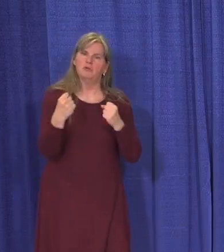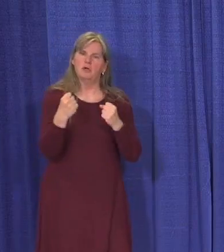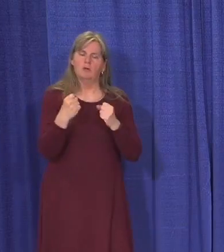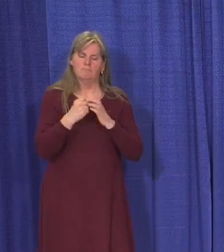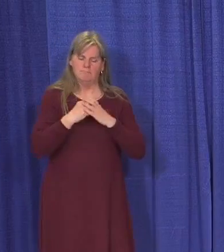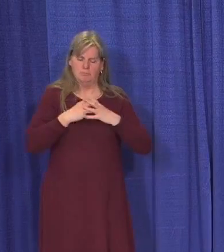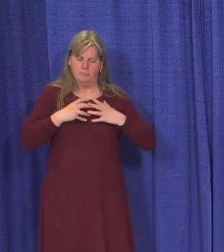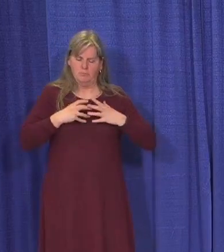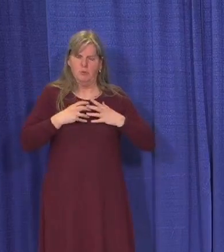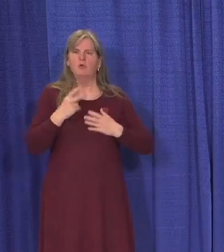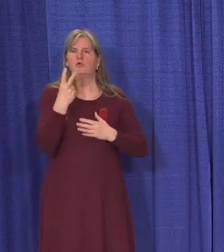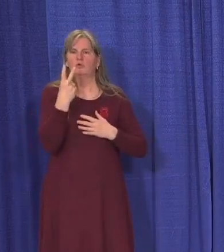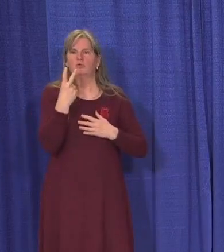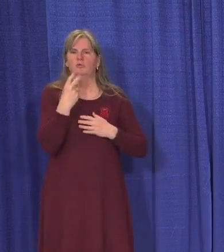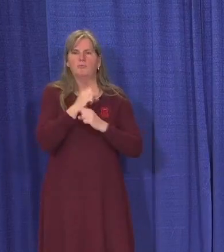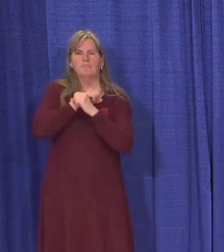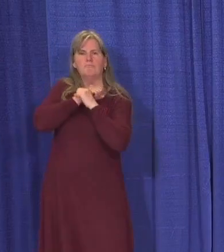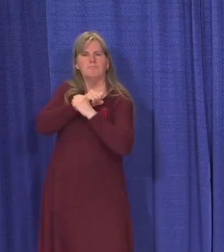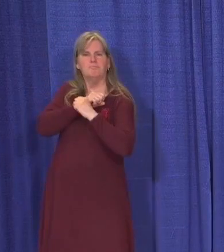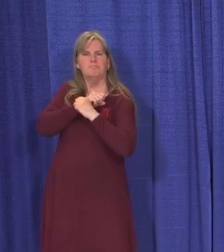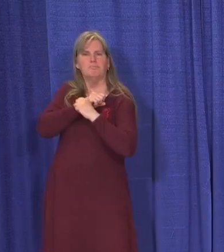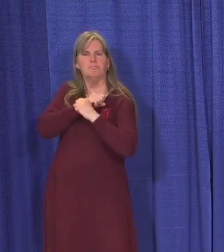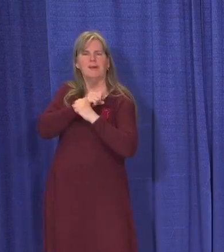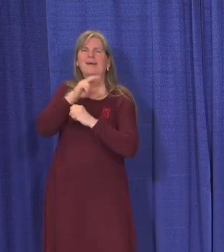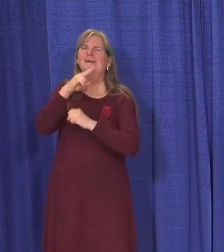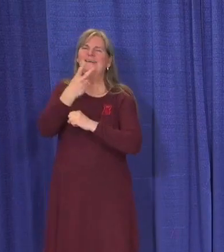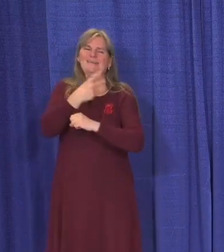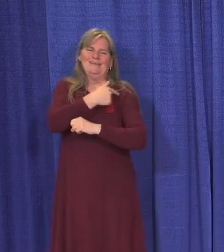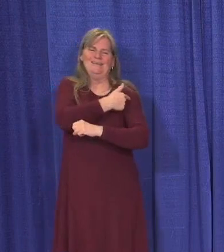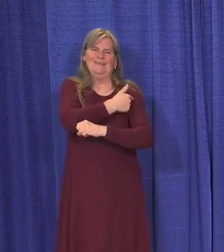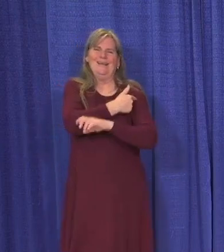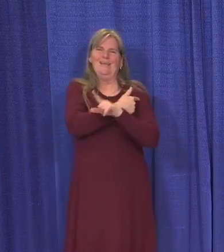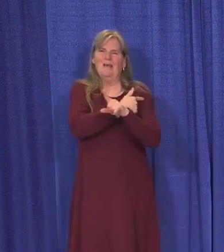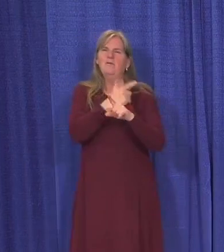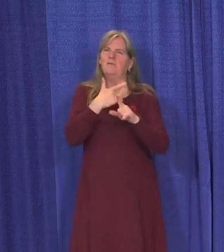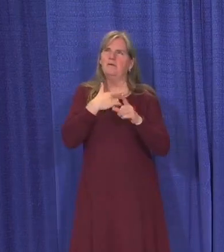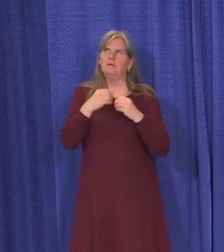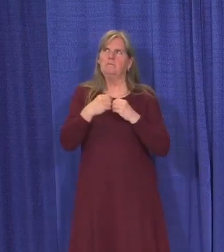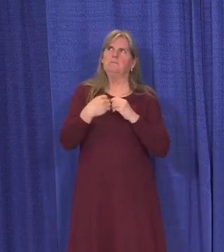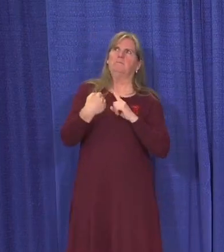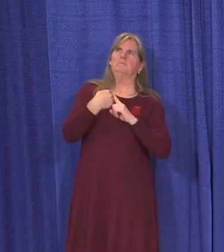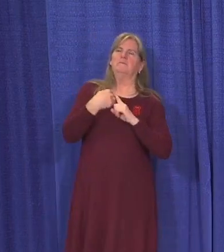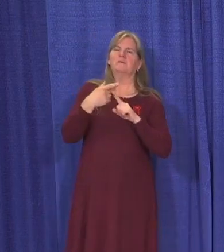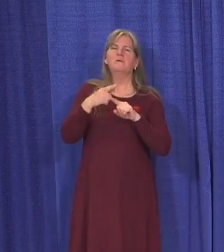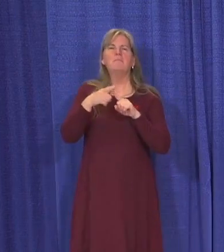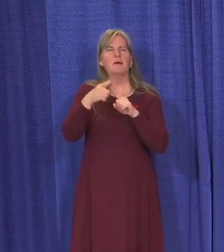I can't stress the importance of receiving both shots to be fully protected.